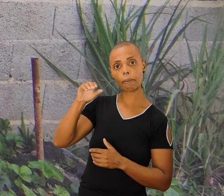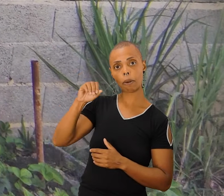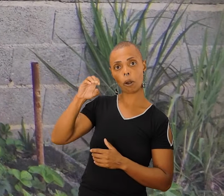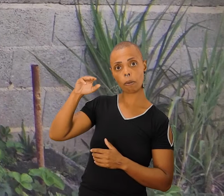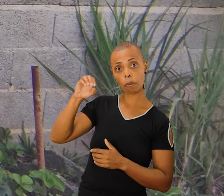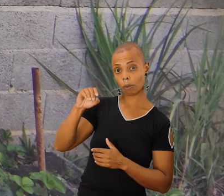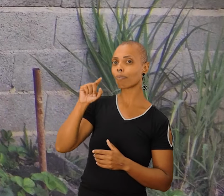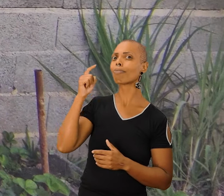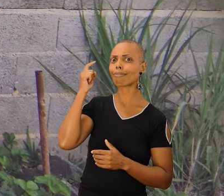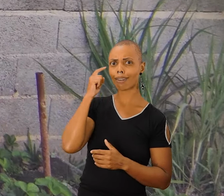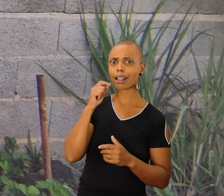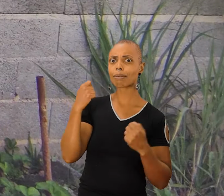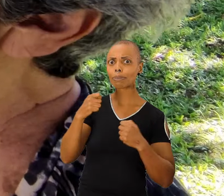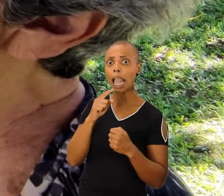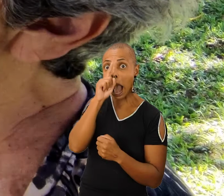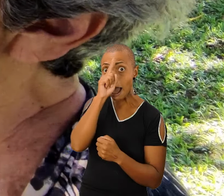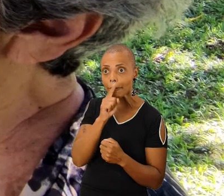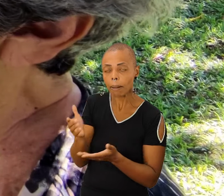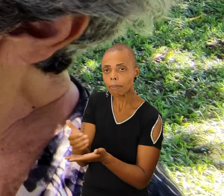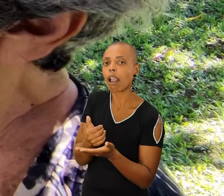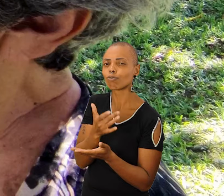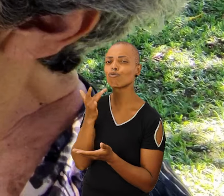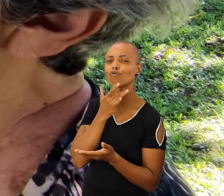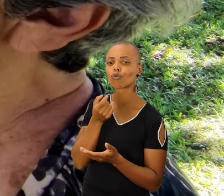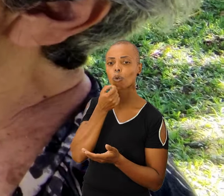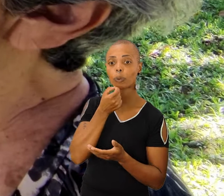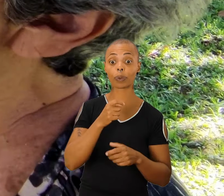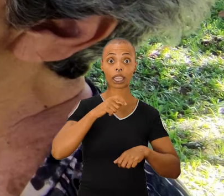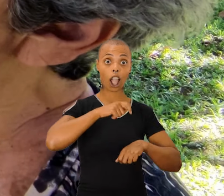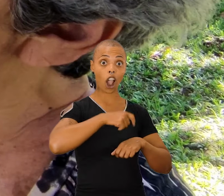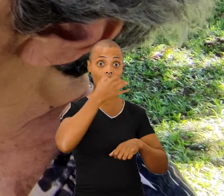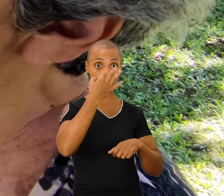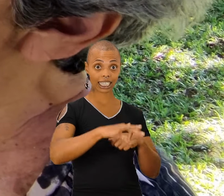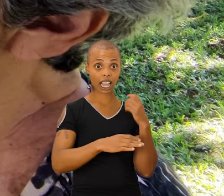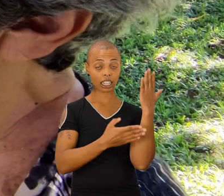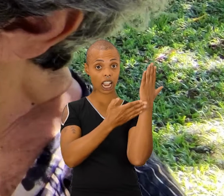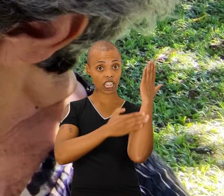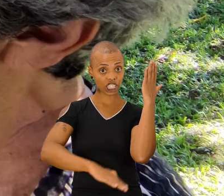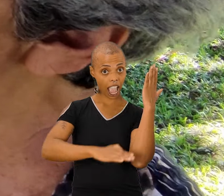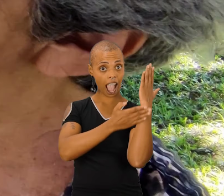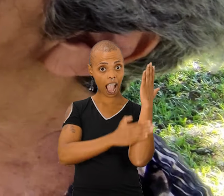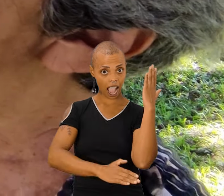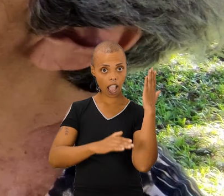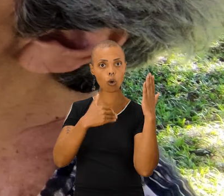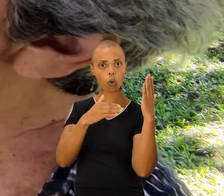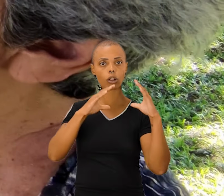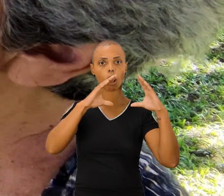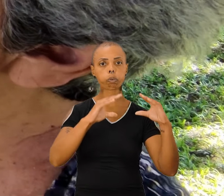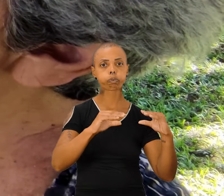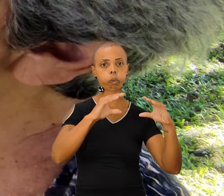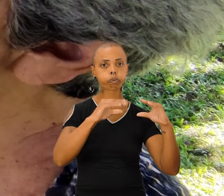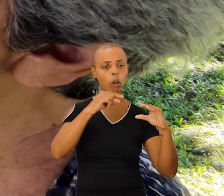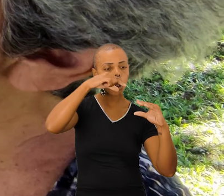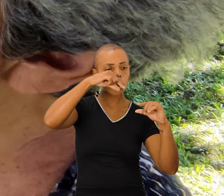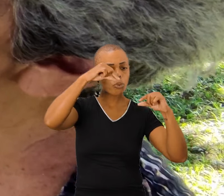Harvesting, only when it is very yellow. This is a delicious fruit. [Lady] The point at which to harvest the jackfruit is when the skin softens,